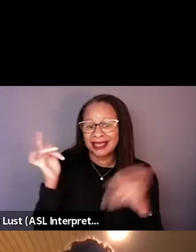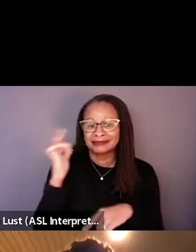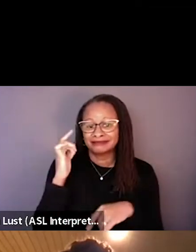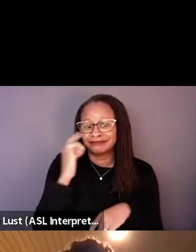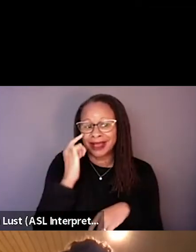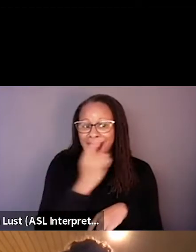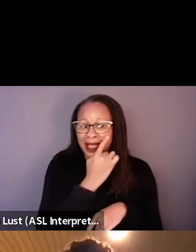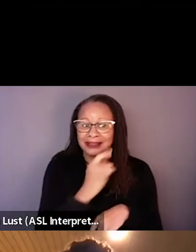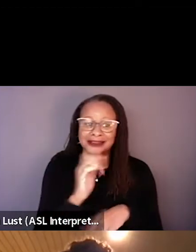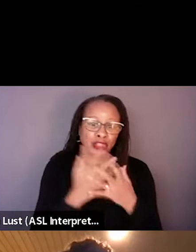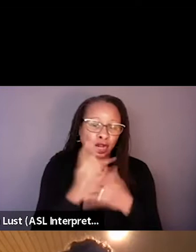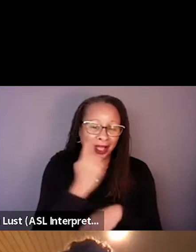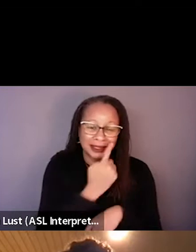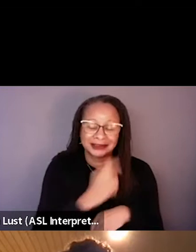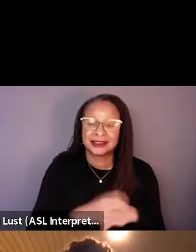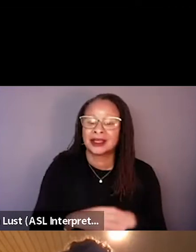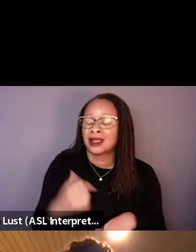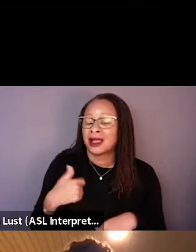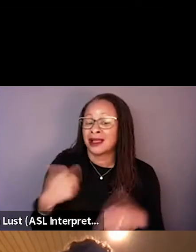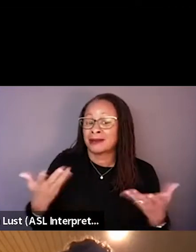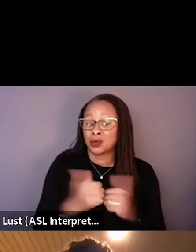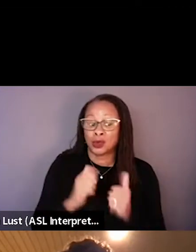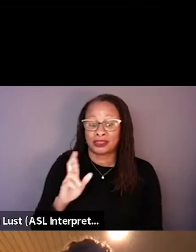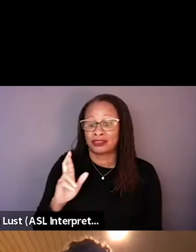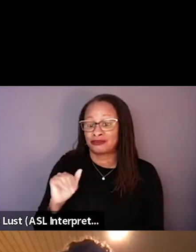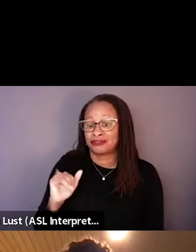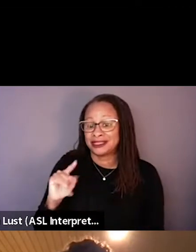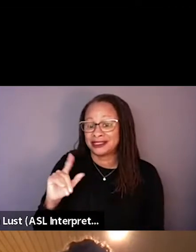and I am here with Rita Baghdadi and Grace,